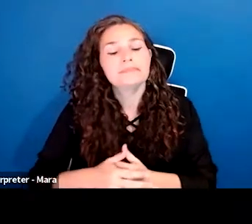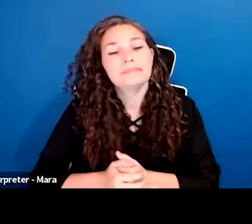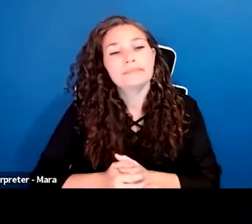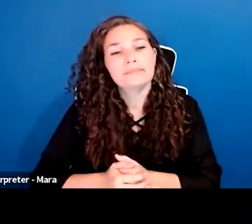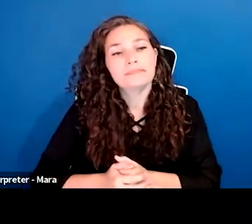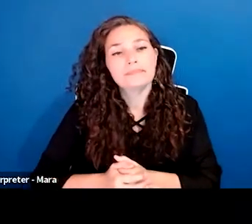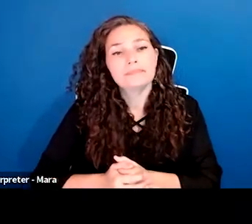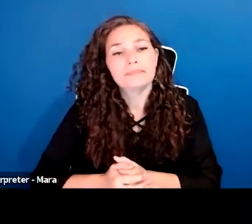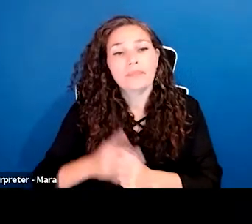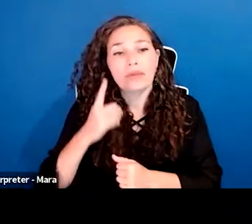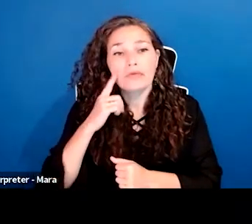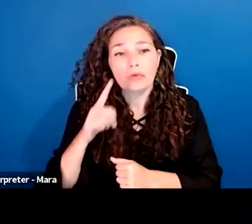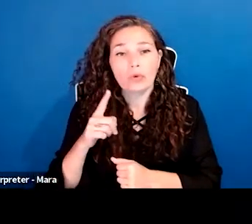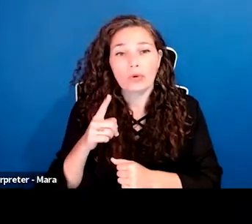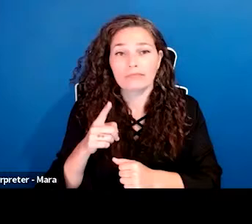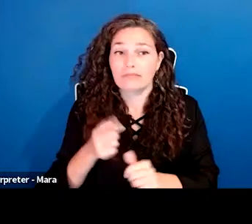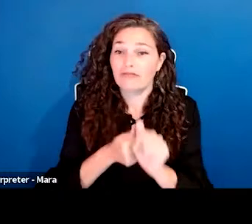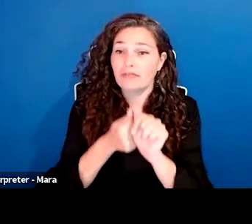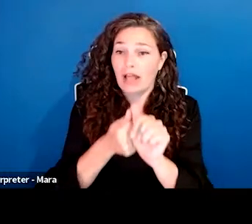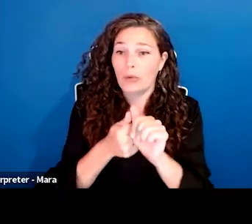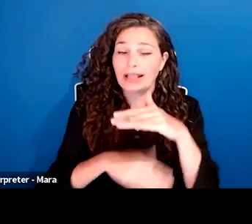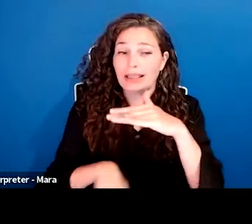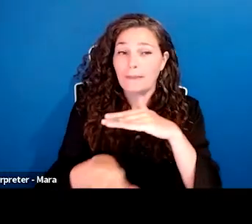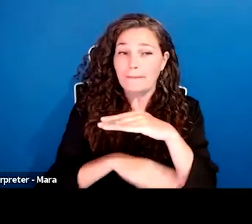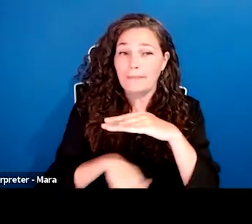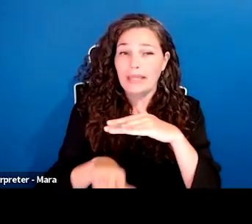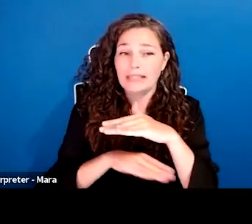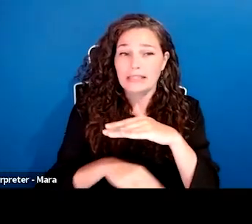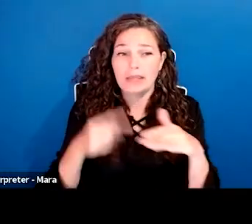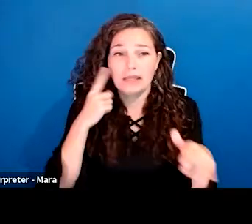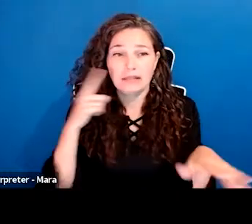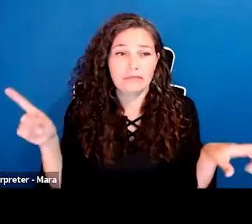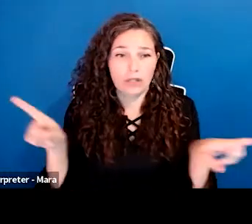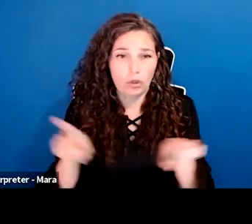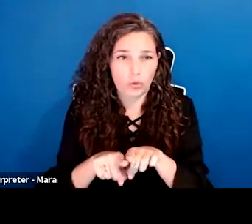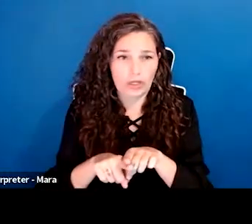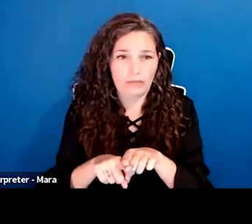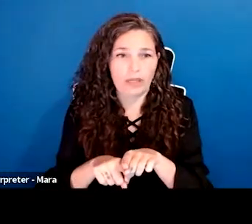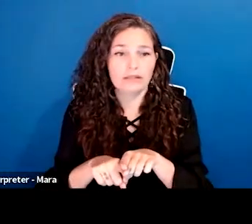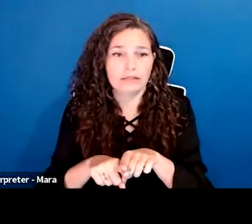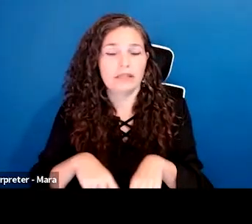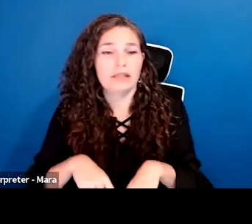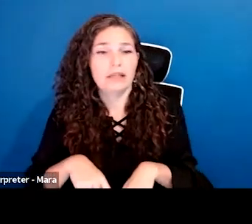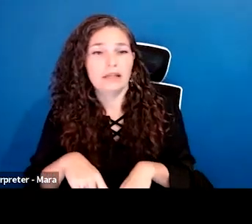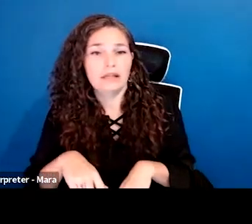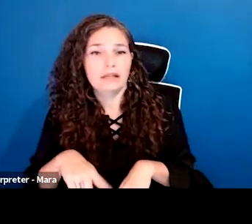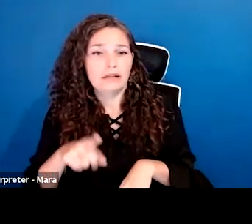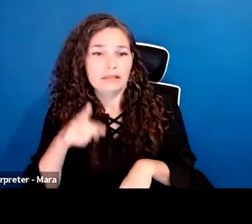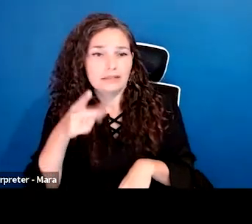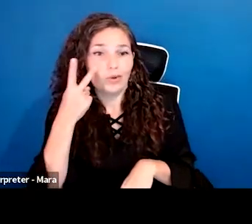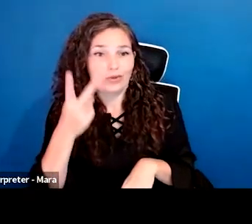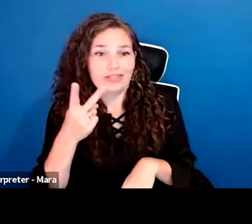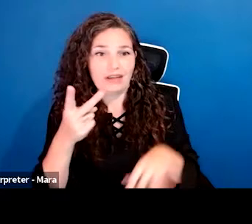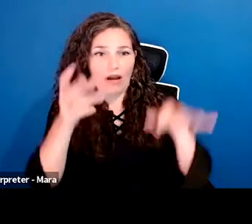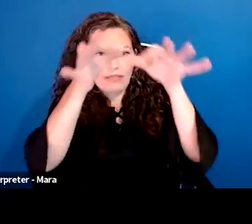As per the basic agreement general provisions under union security, the language on the screen you're seeing here, each producer